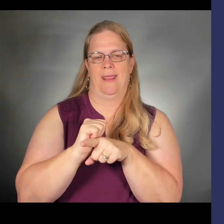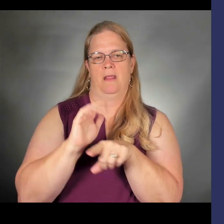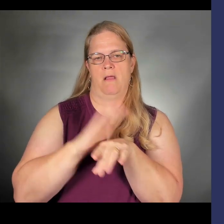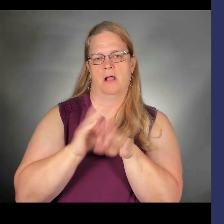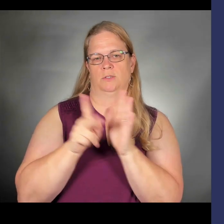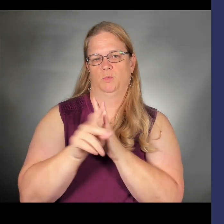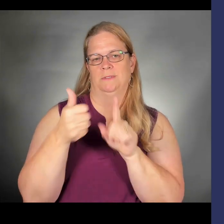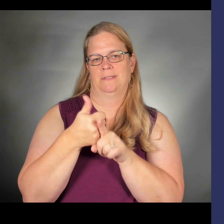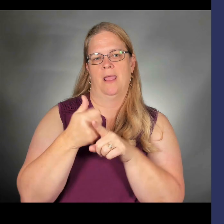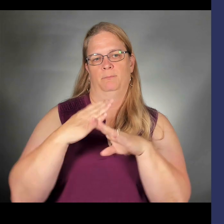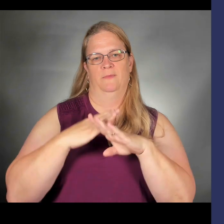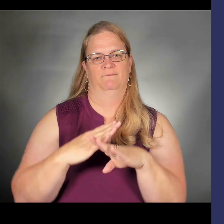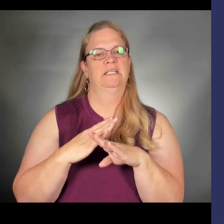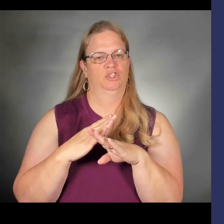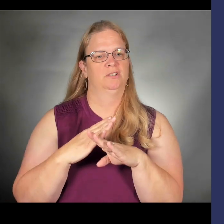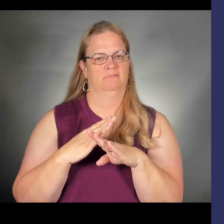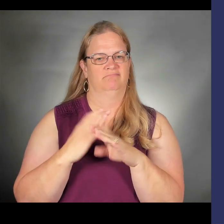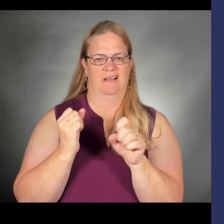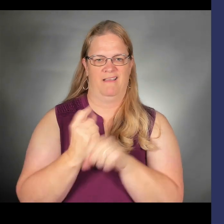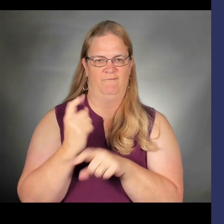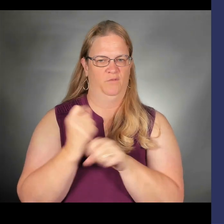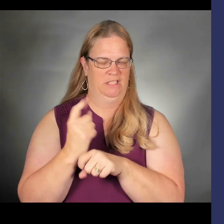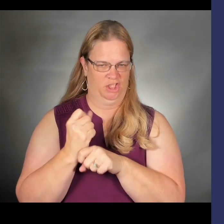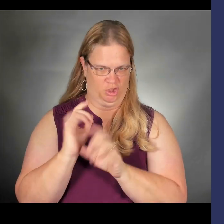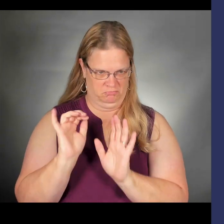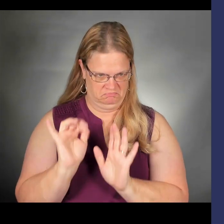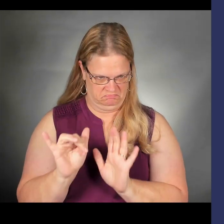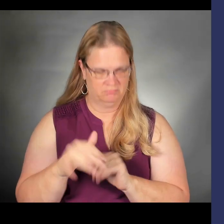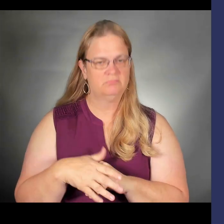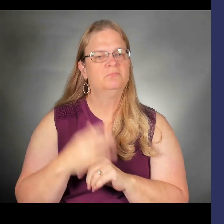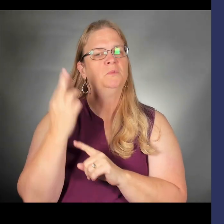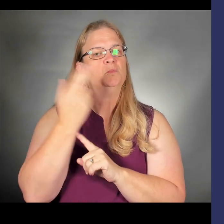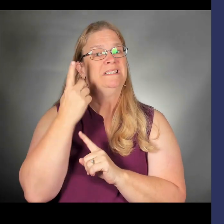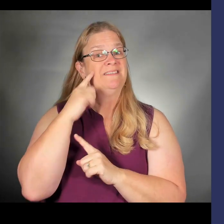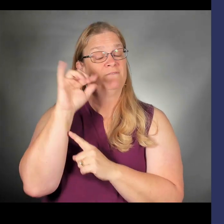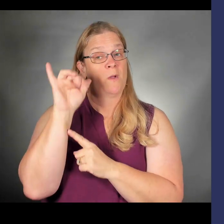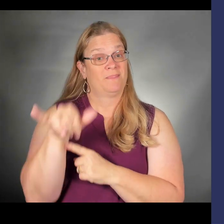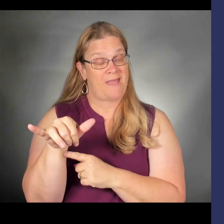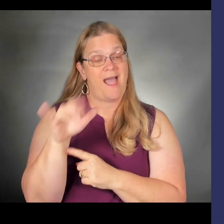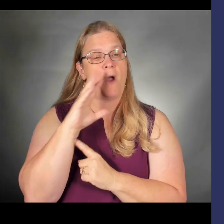Due to this bill we're required to provide training on suicide prevention on an annual basis and